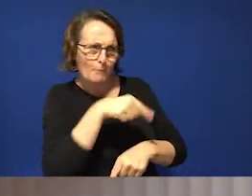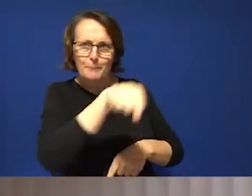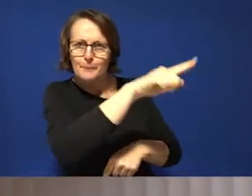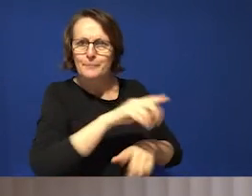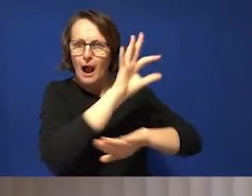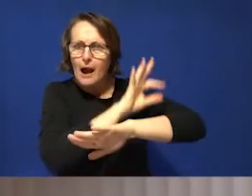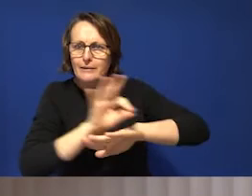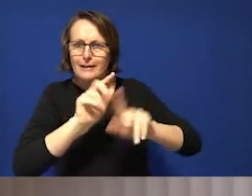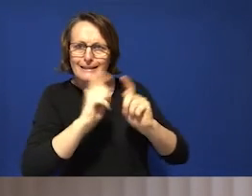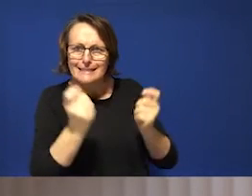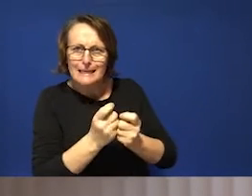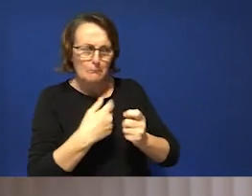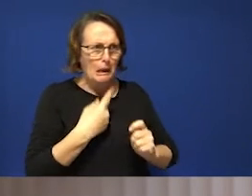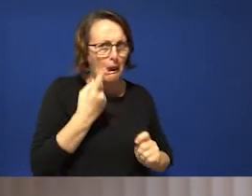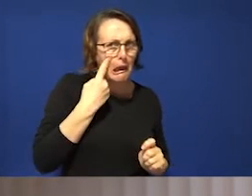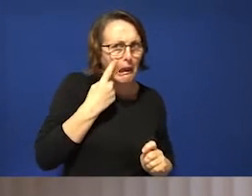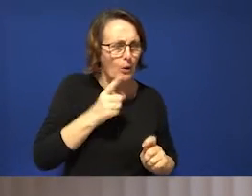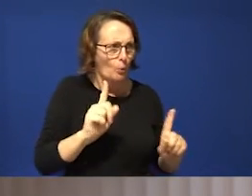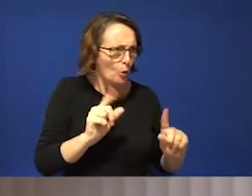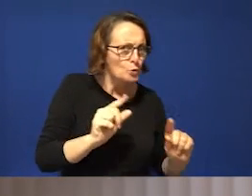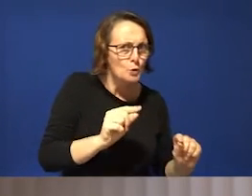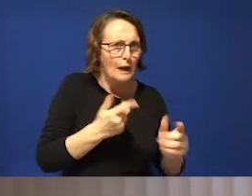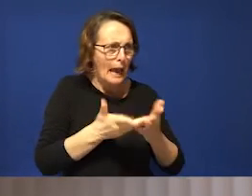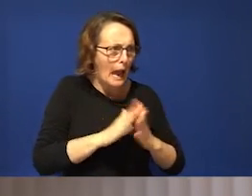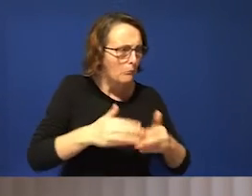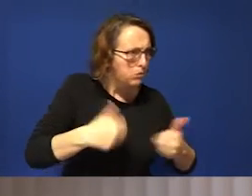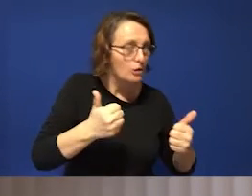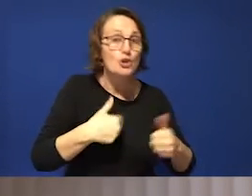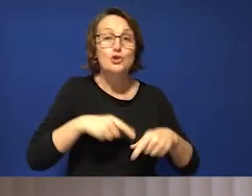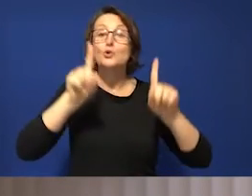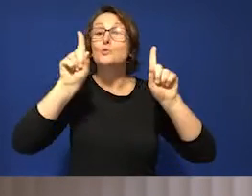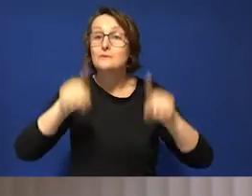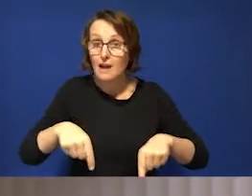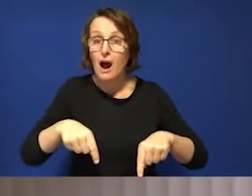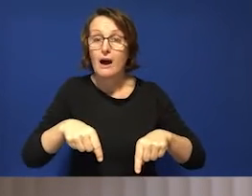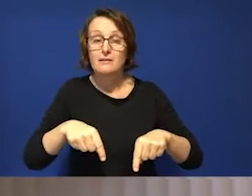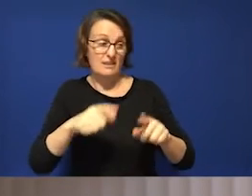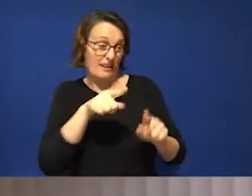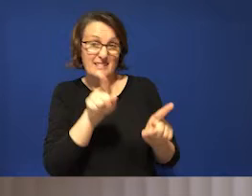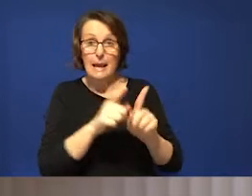and testing how is this going to work? So you start with a fairly what Peter described